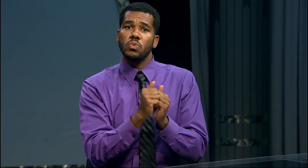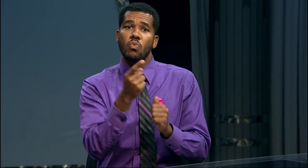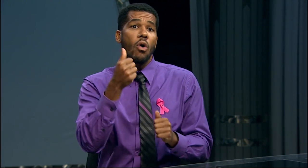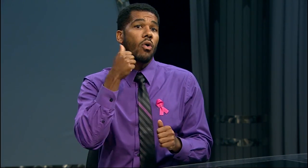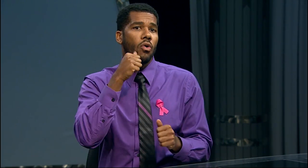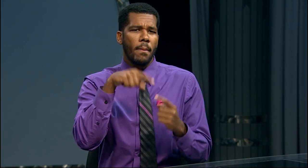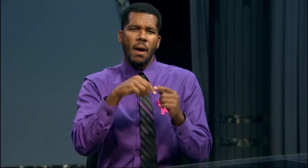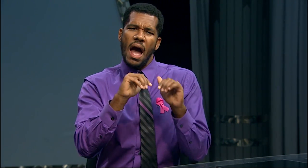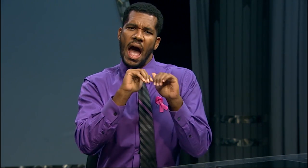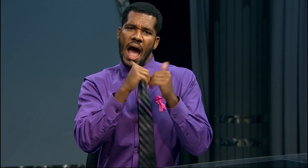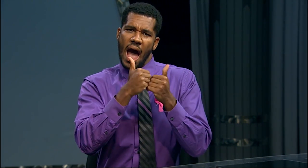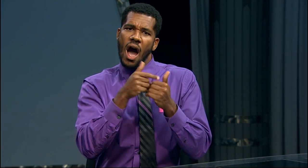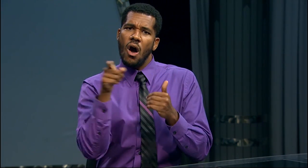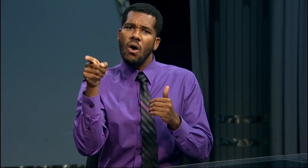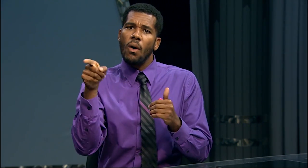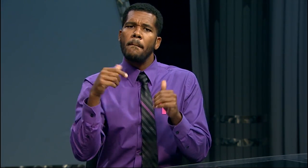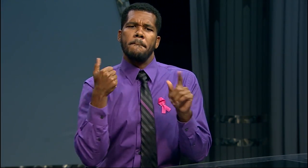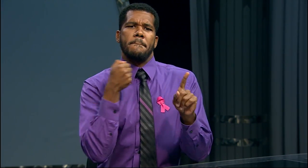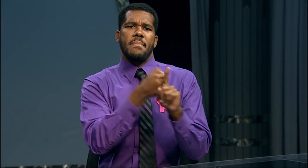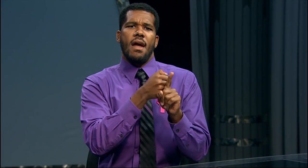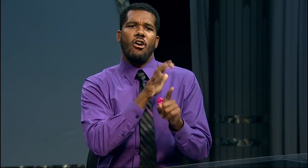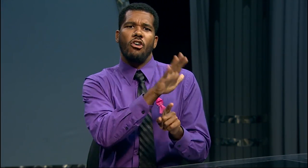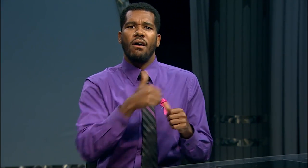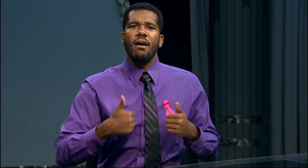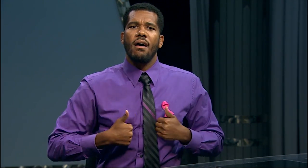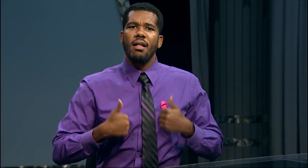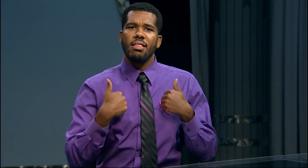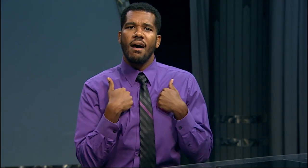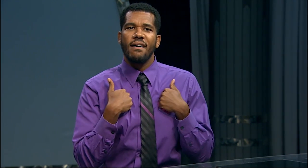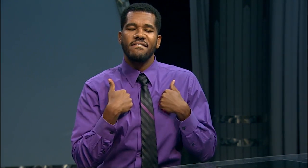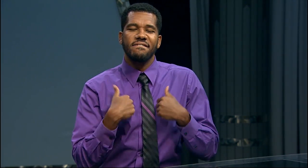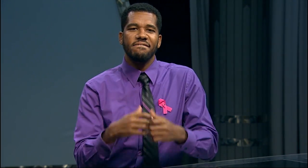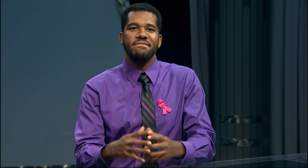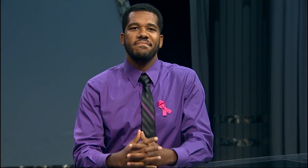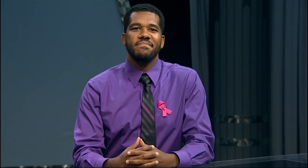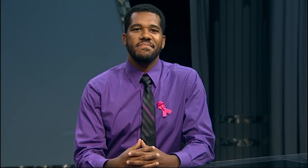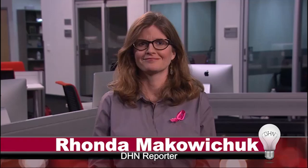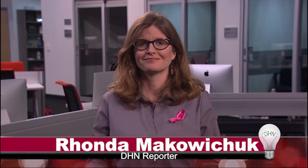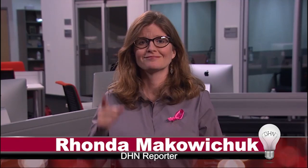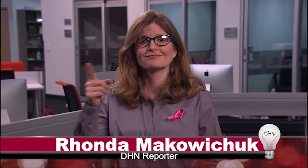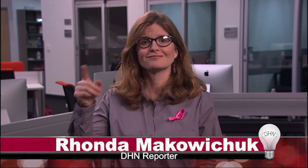We spoke with one girl about how Malala has impacted her life.